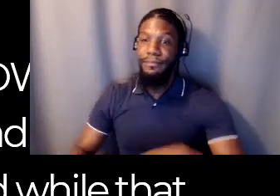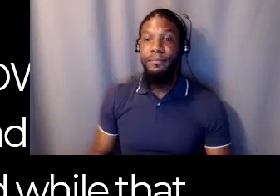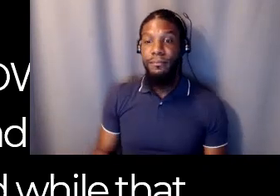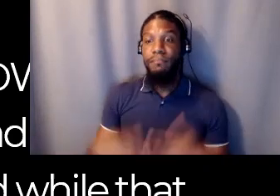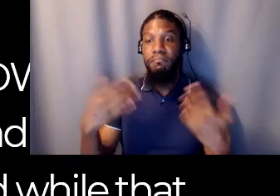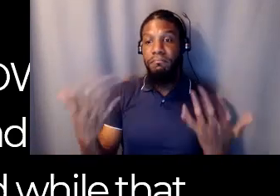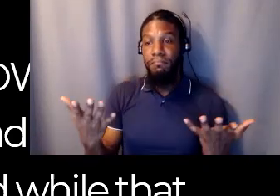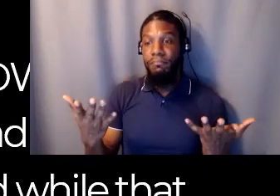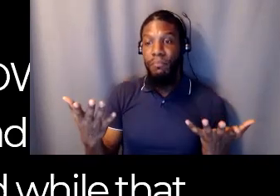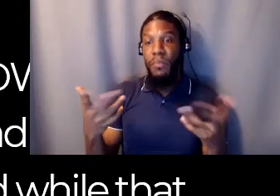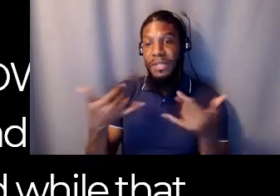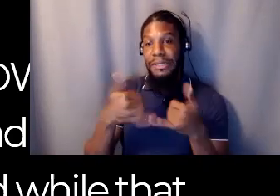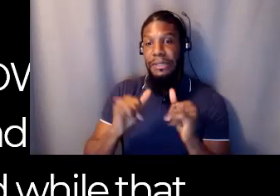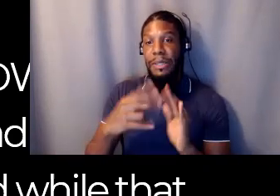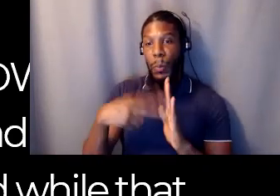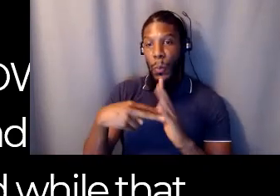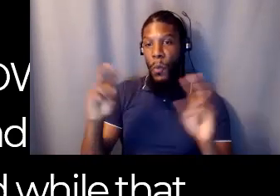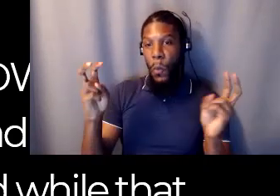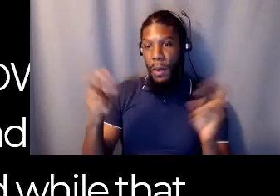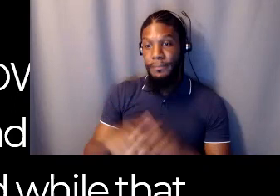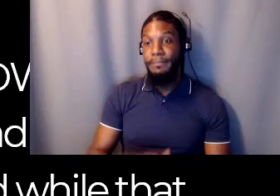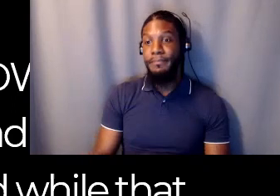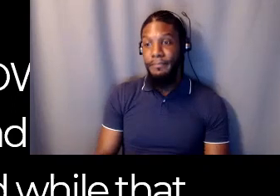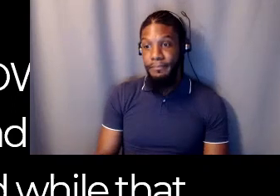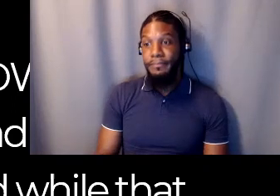"with the time flexibility allotted in asynchronous tutoring.